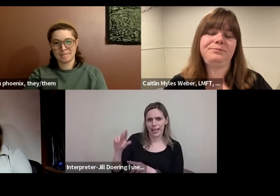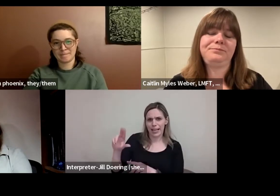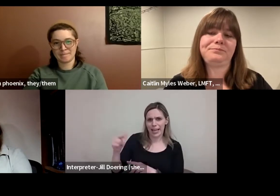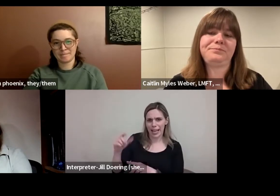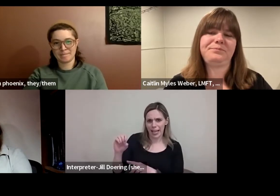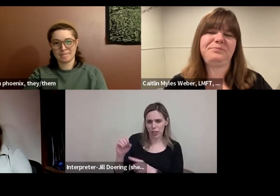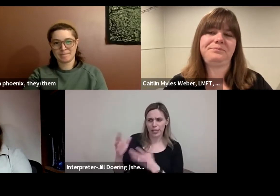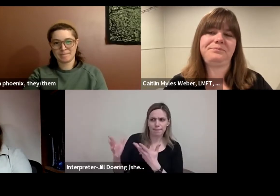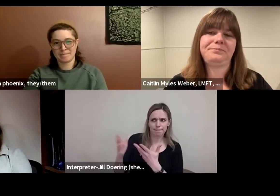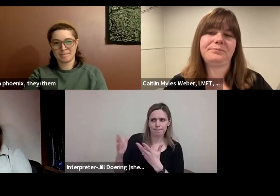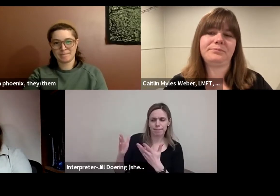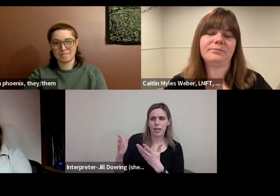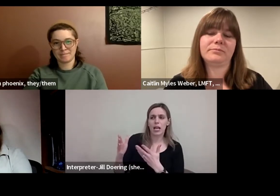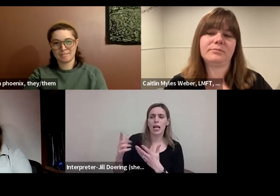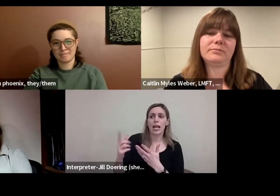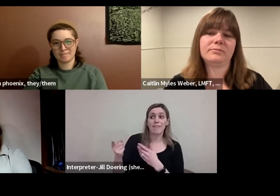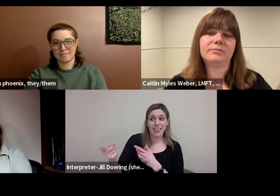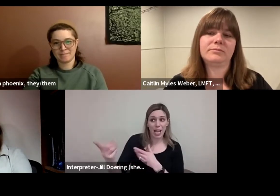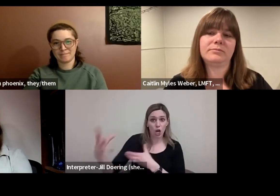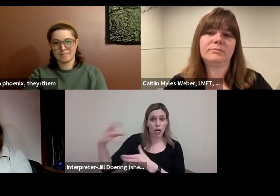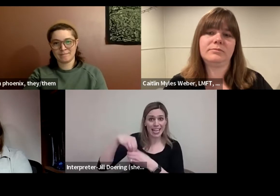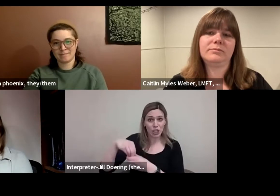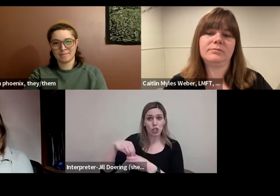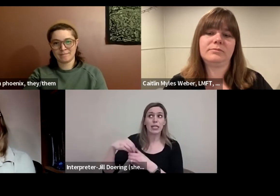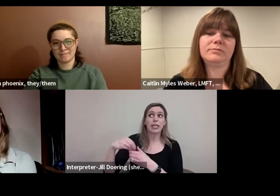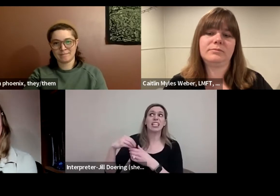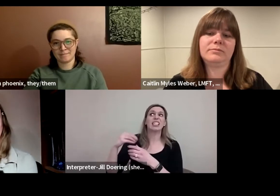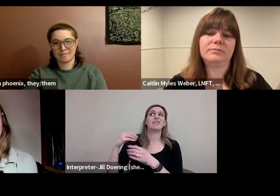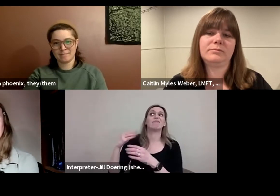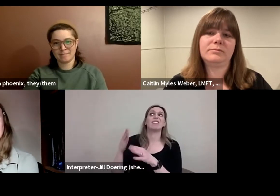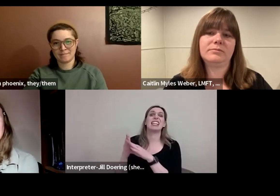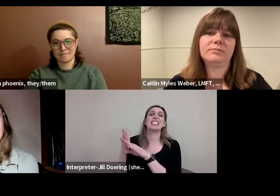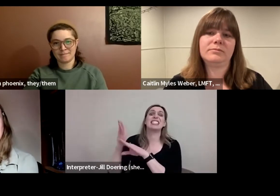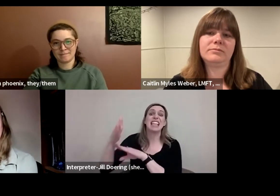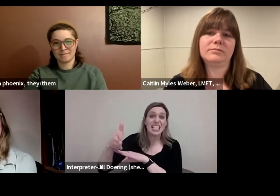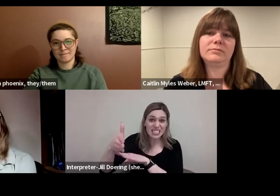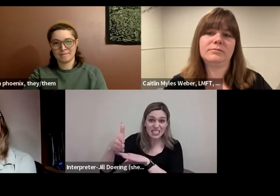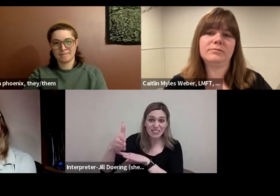in objectively risky behaviors, right? Like things that could cause them death